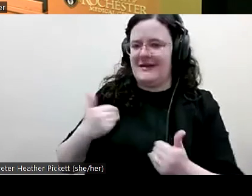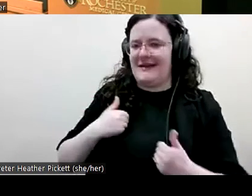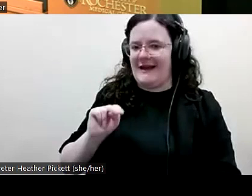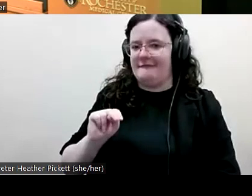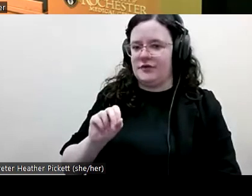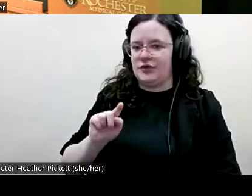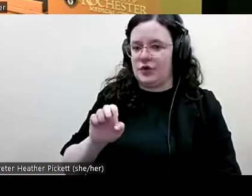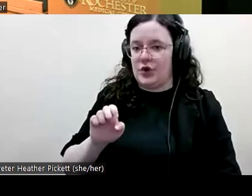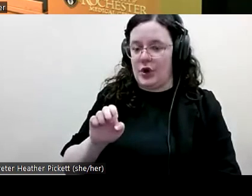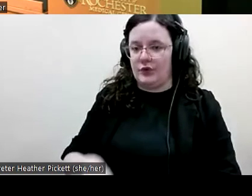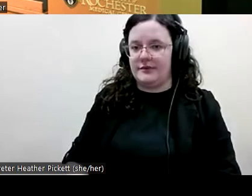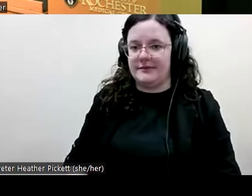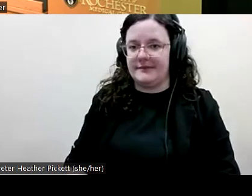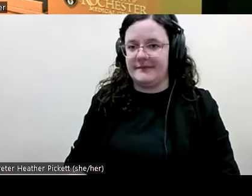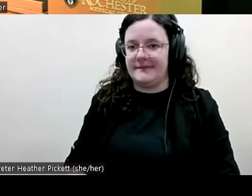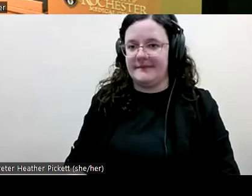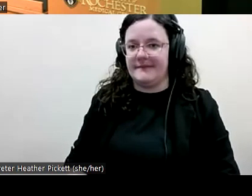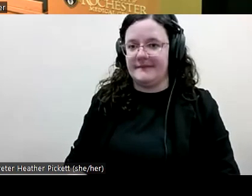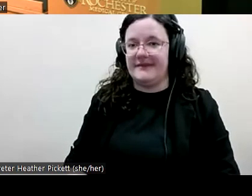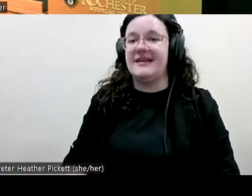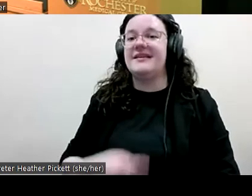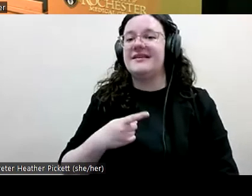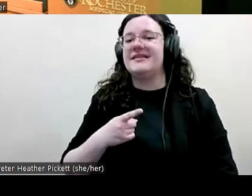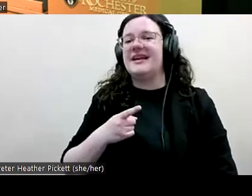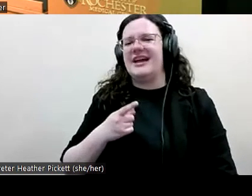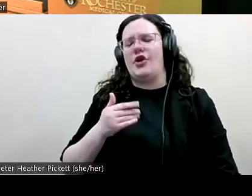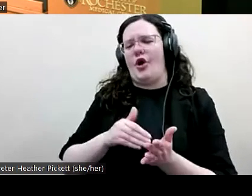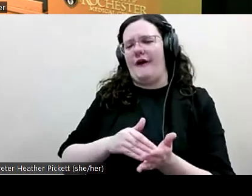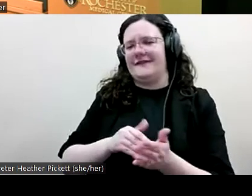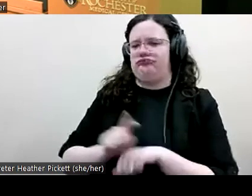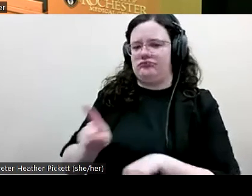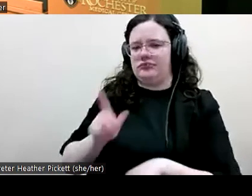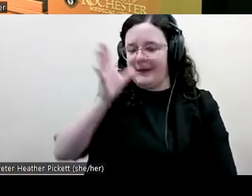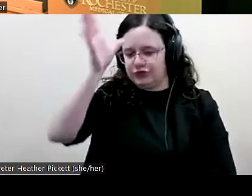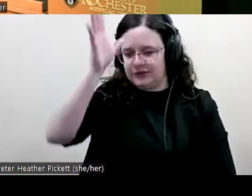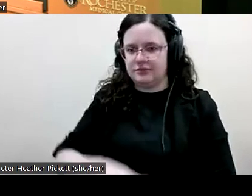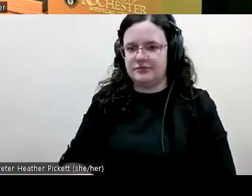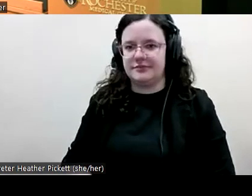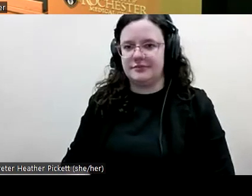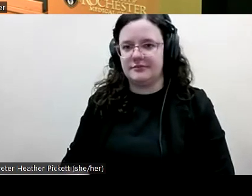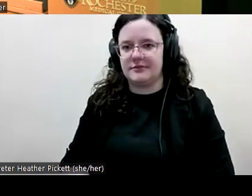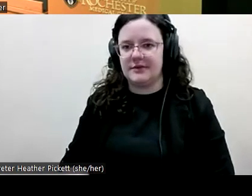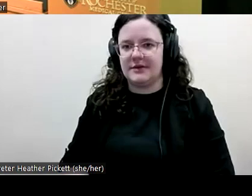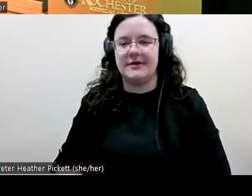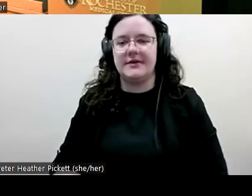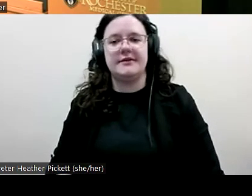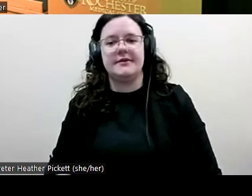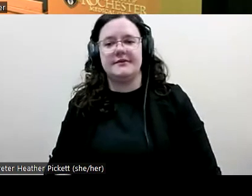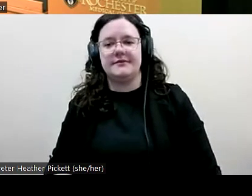working pediatri so parents get that parents I think even parents and I um you know and I've